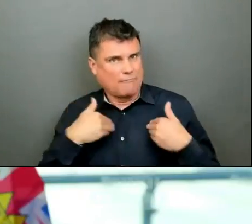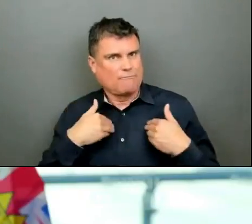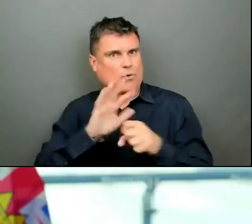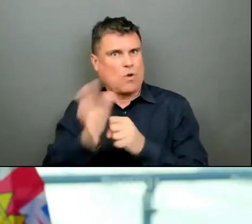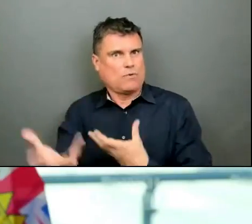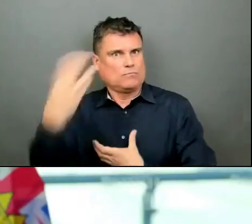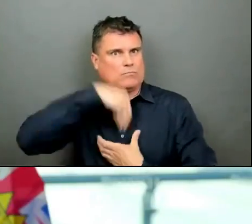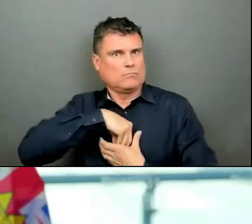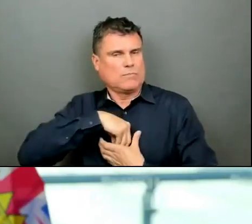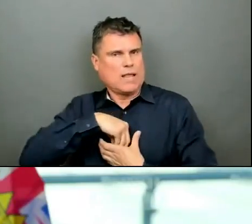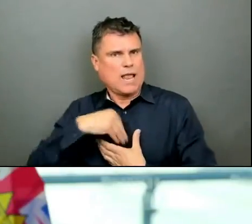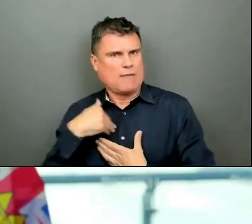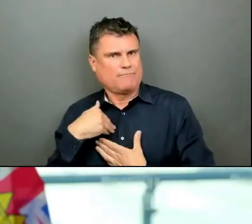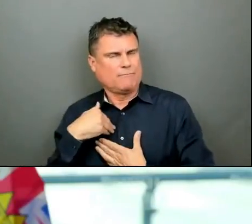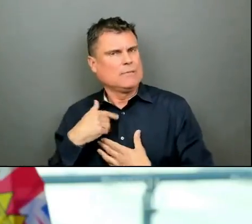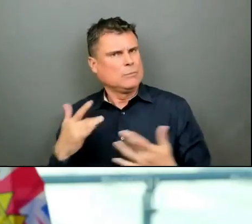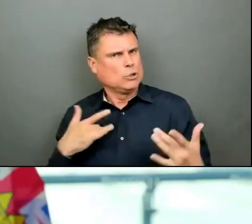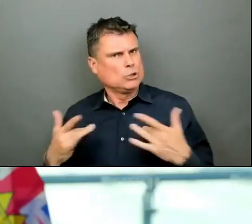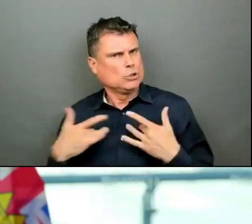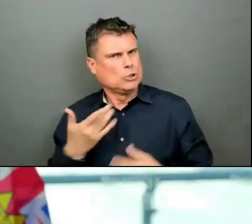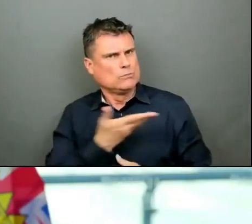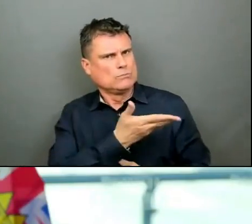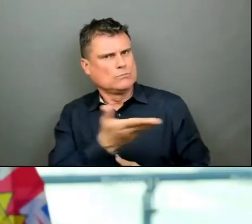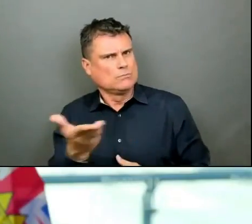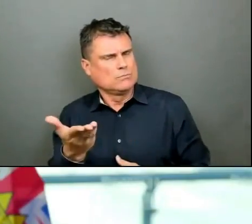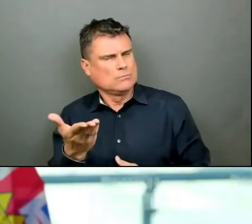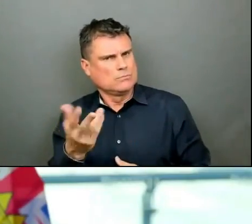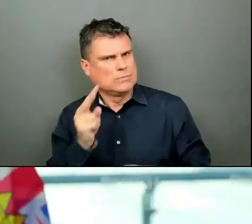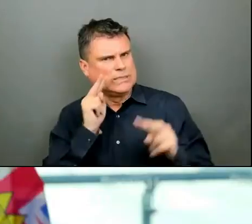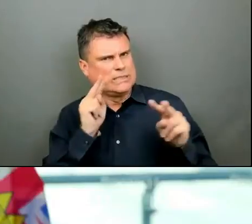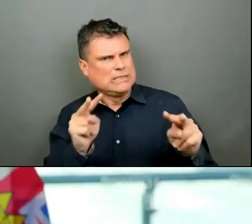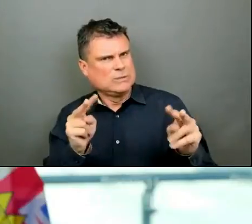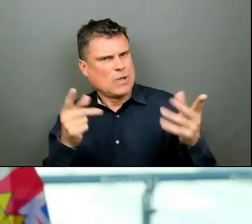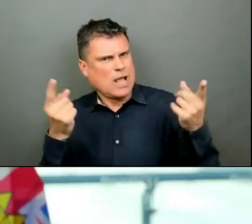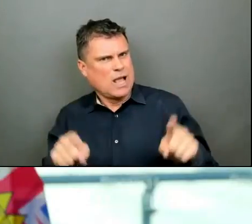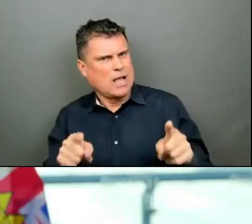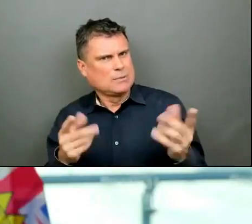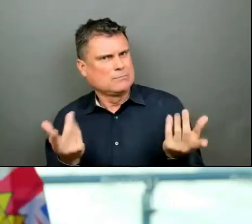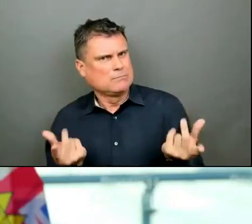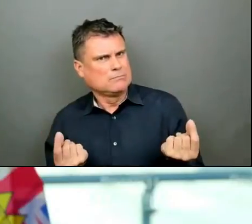are growing concerns, especially because we have seen what has happened with the connection.